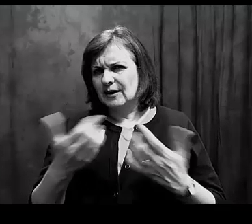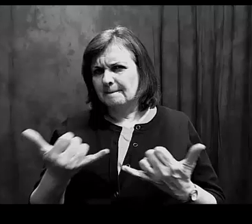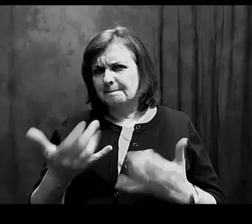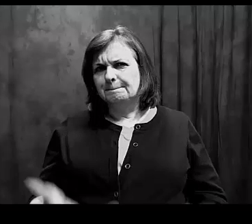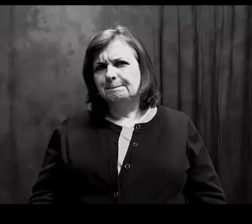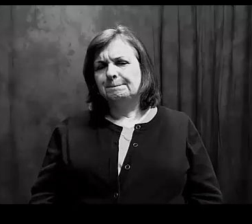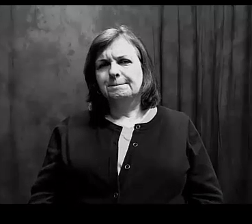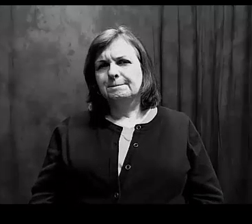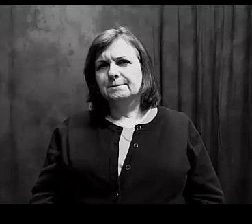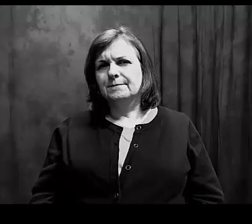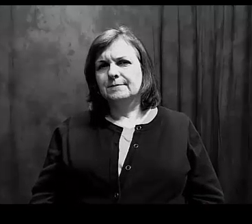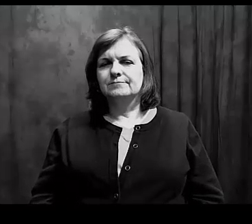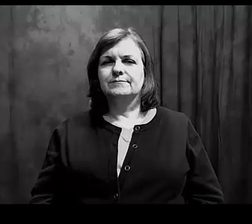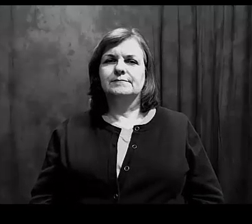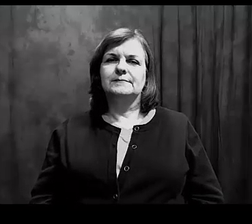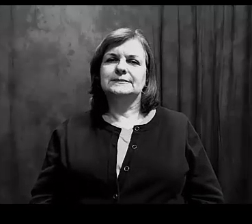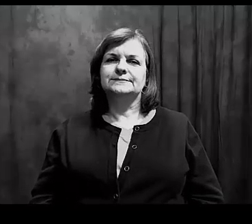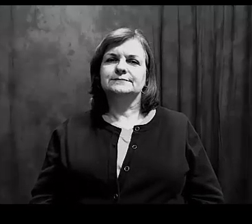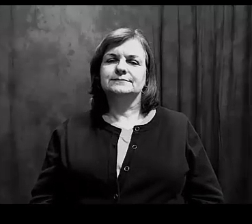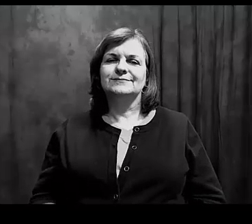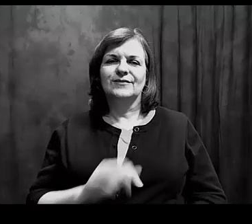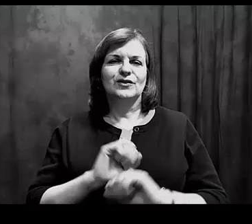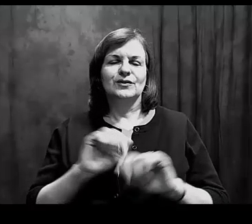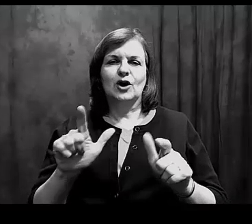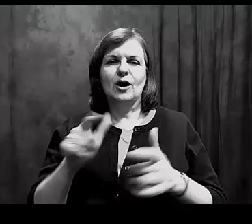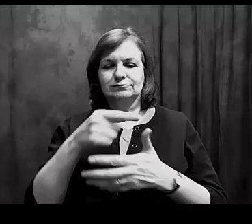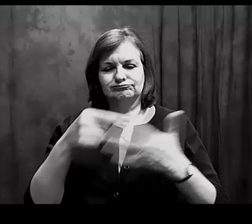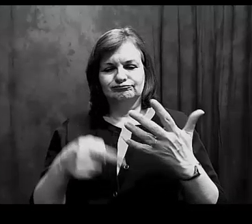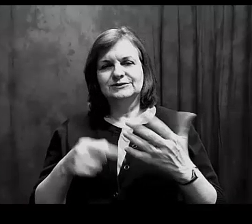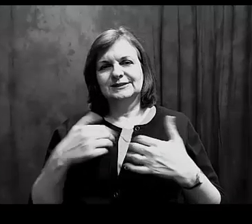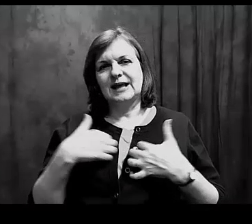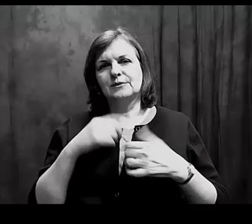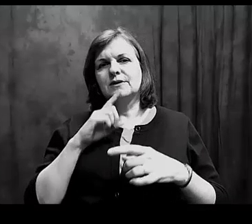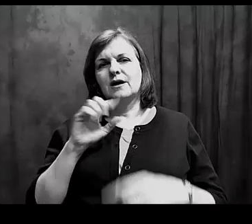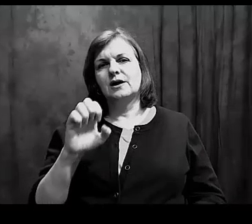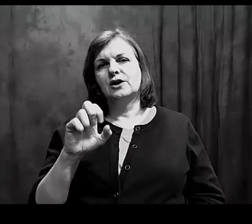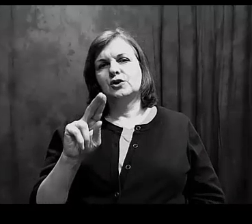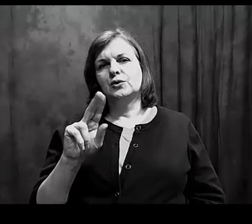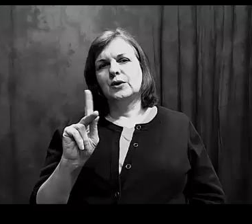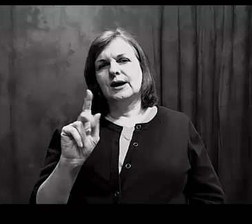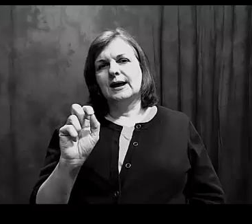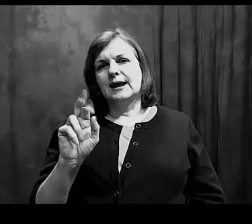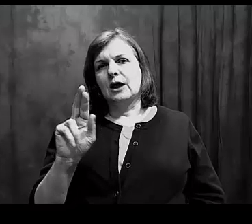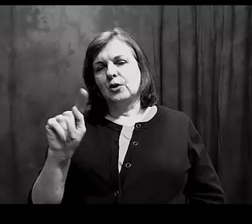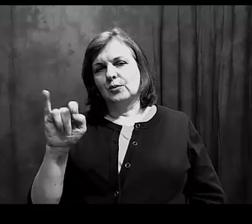now if this is kingdom Animalia remembered that we had a domain above that